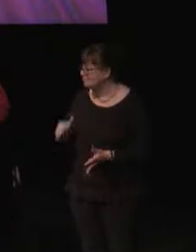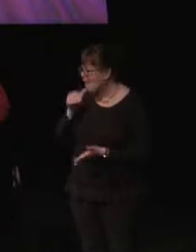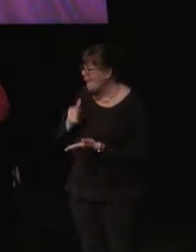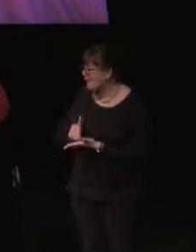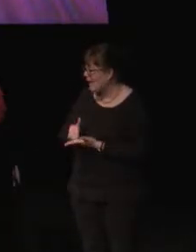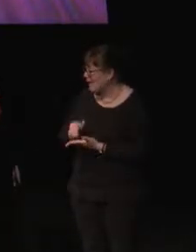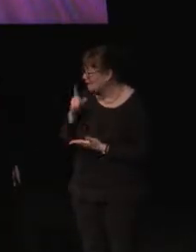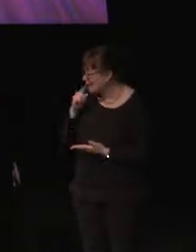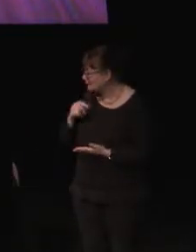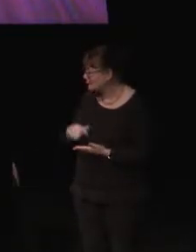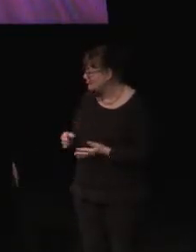I'm gonna...